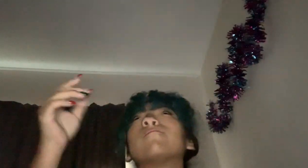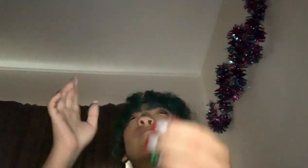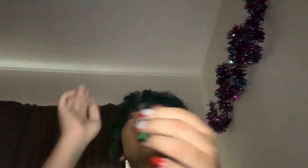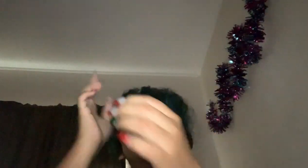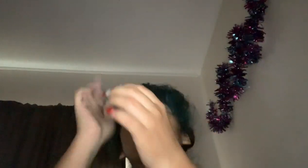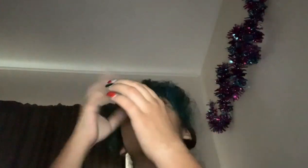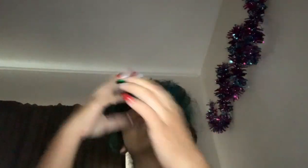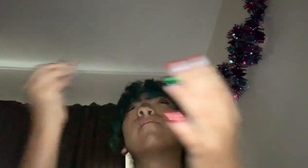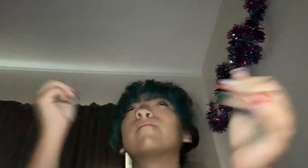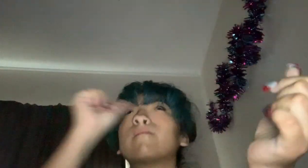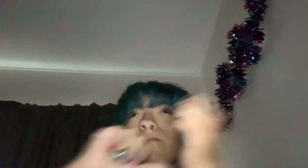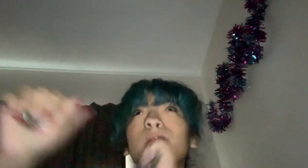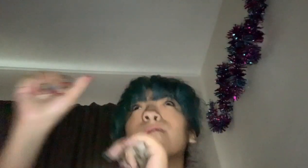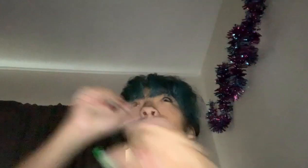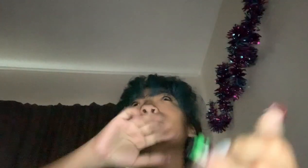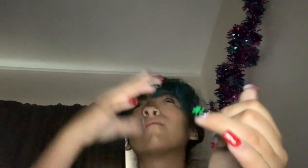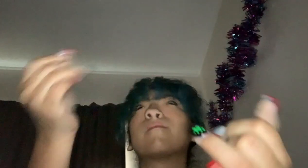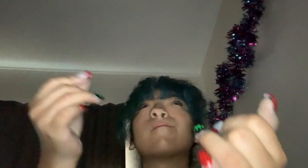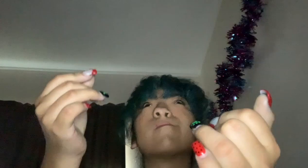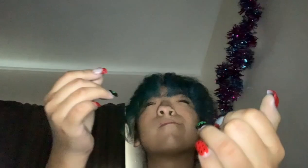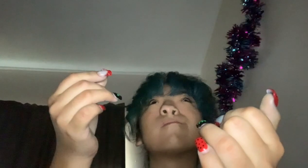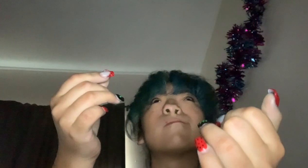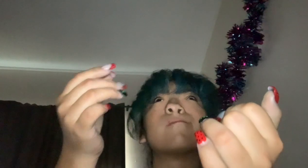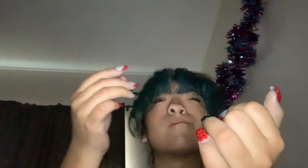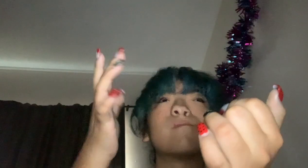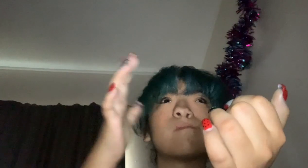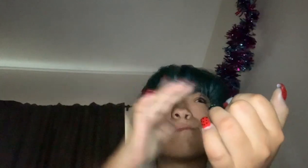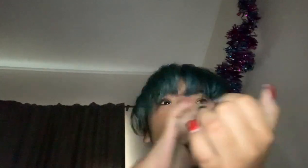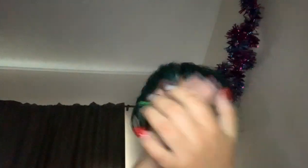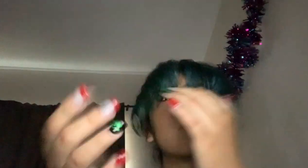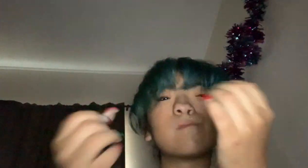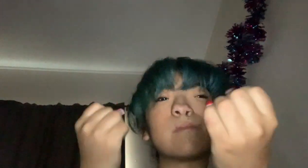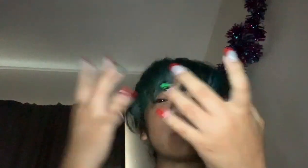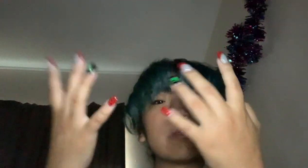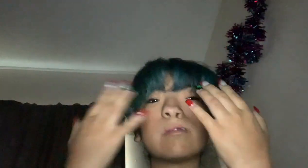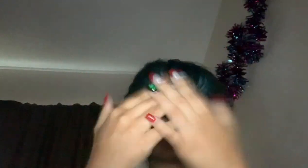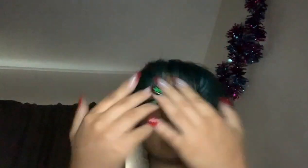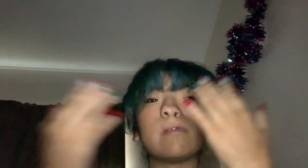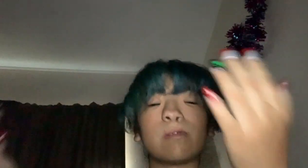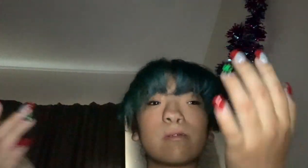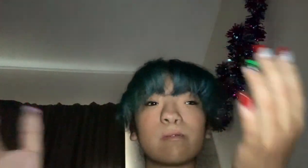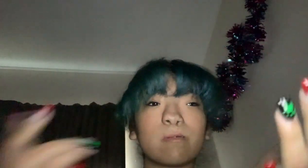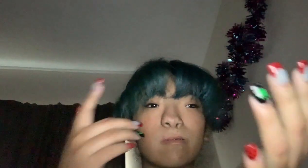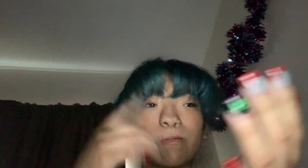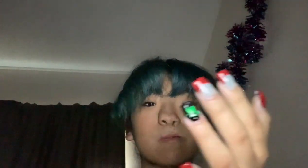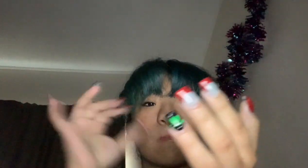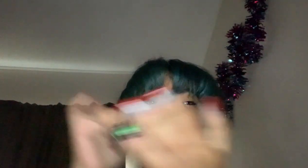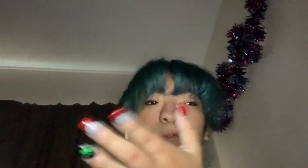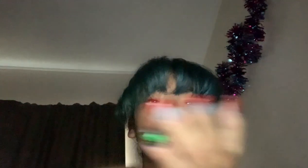Bilingual language arts history science. It's just nice to have different things